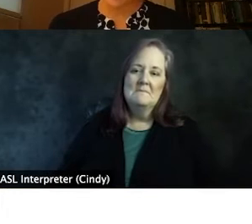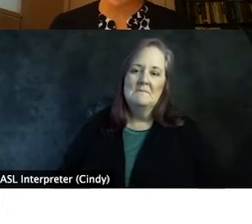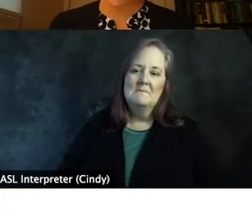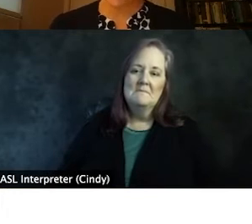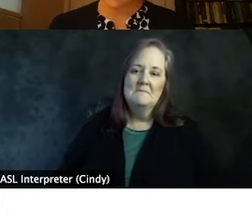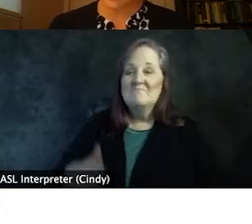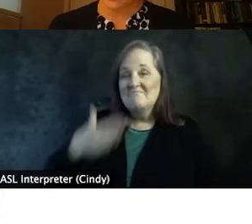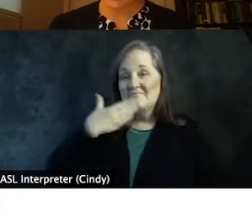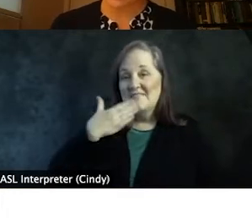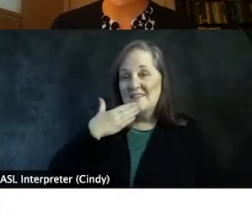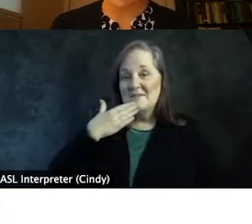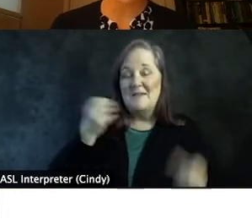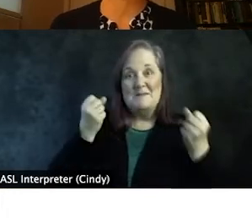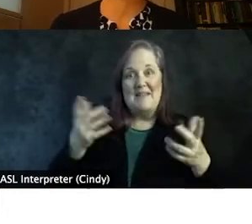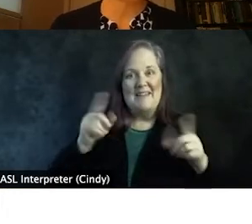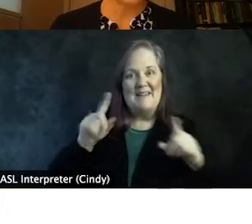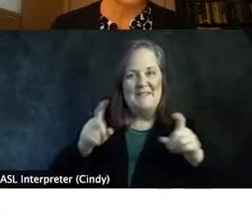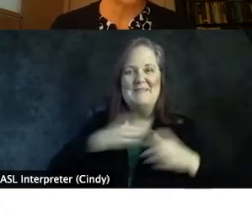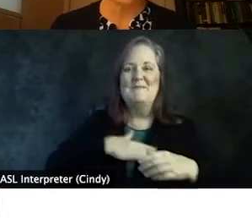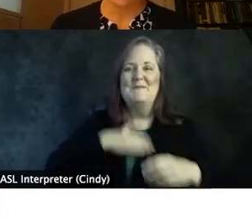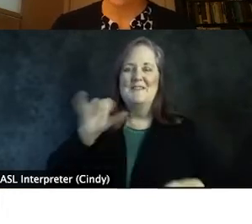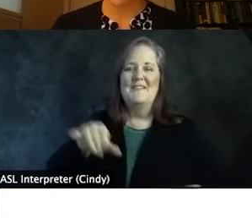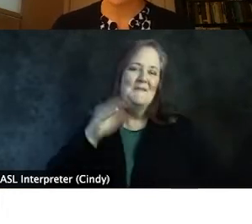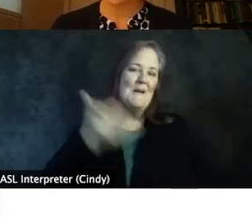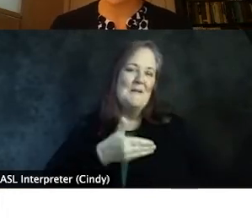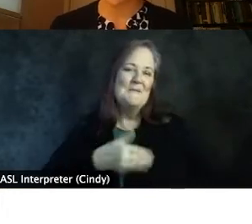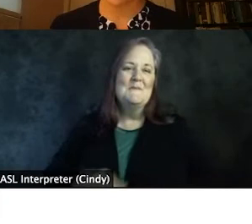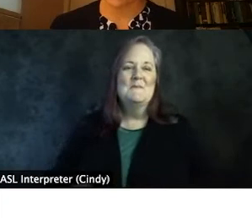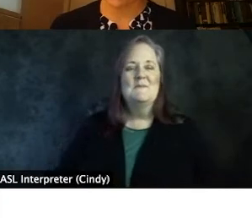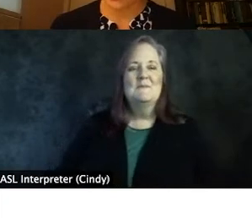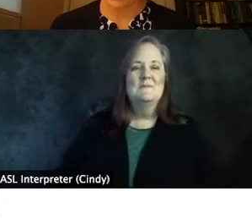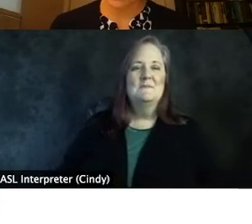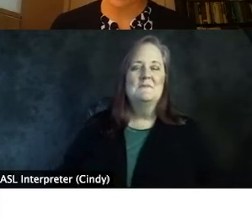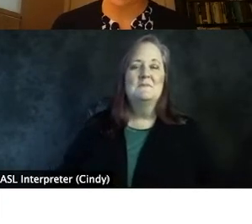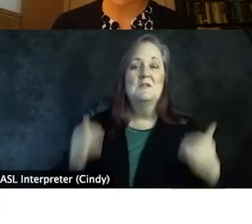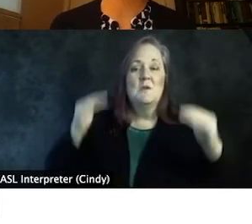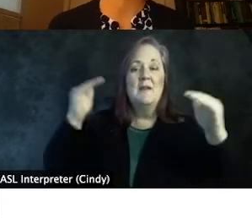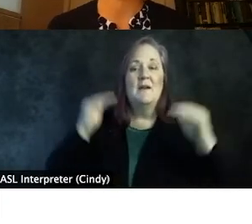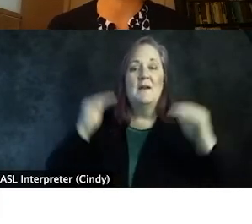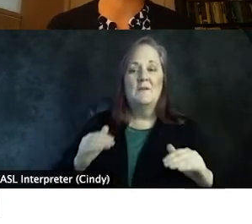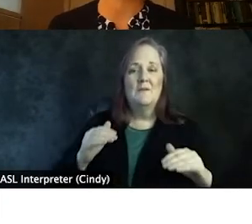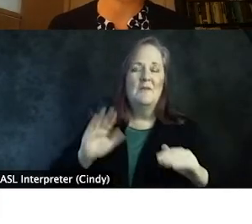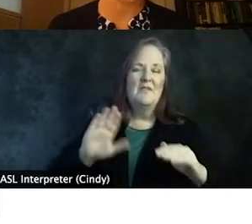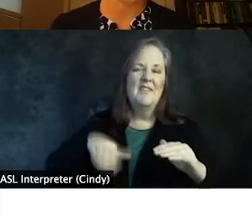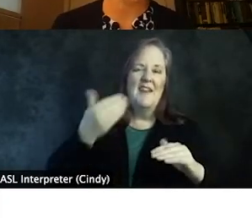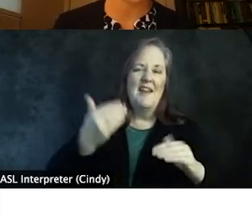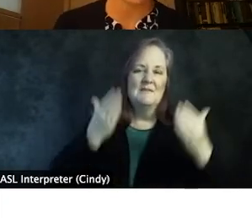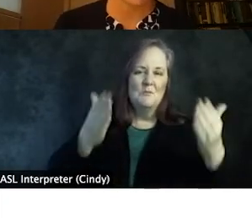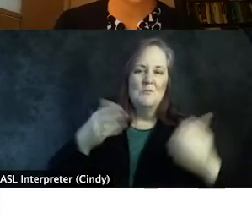The way that dialysis is paid for is through a patient's private health insurance,